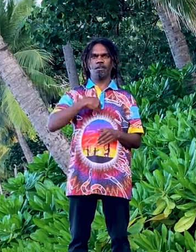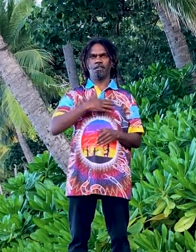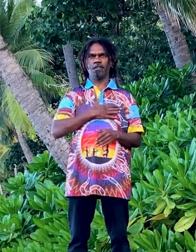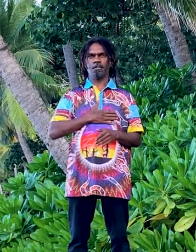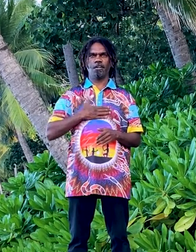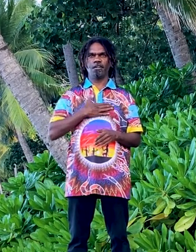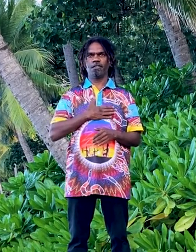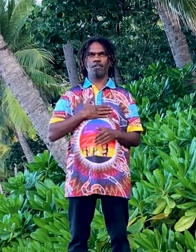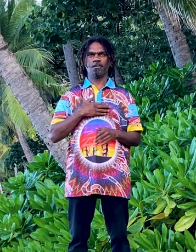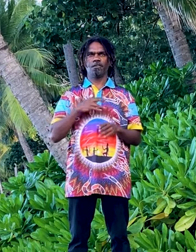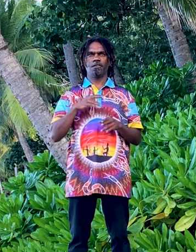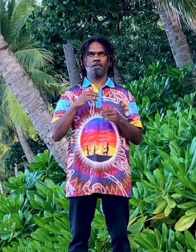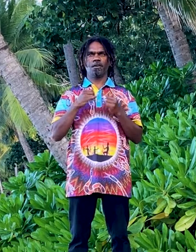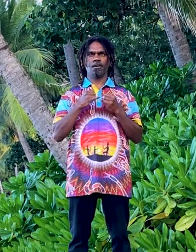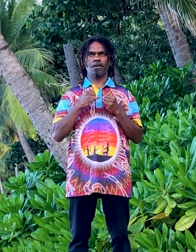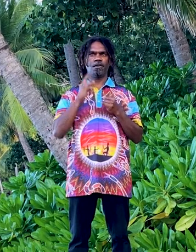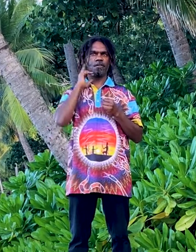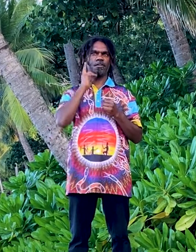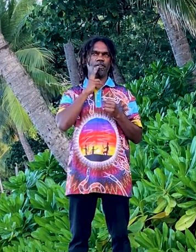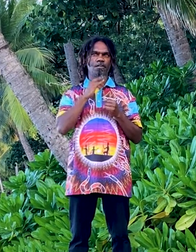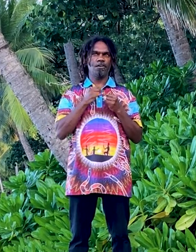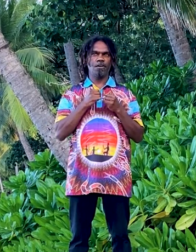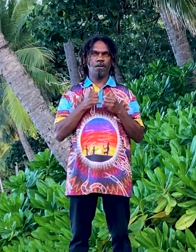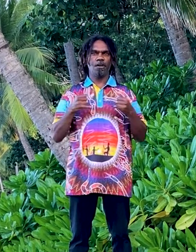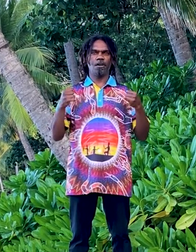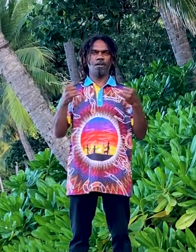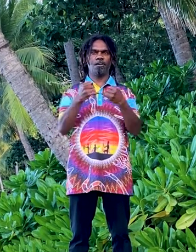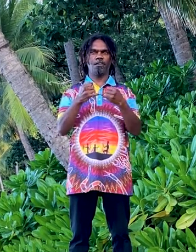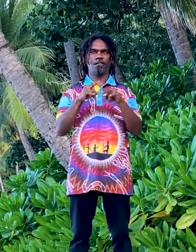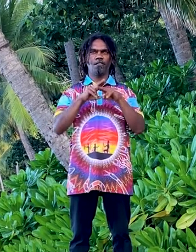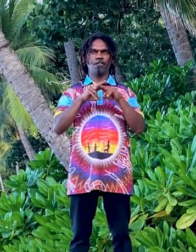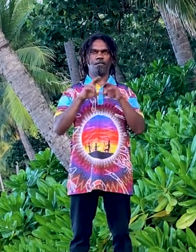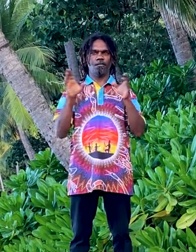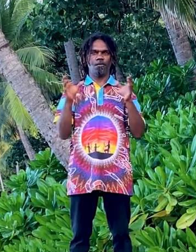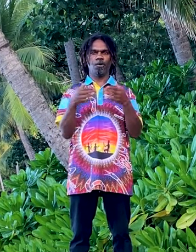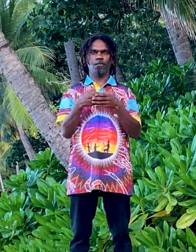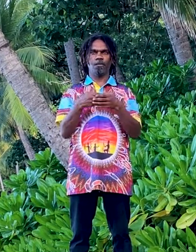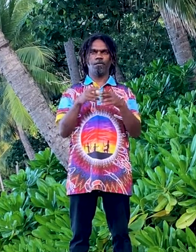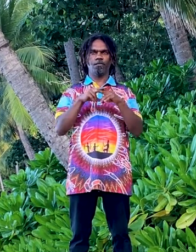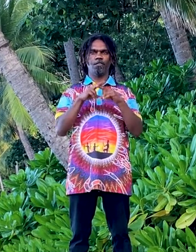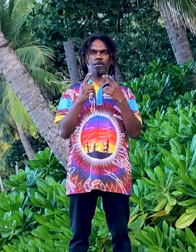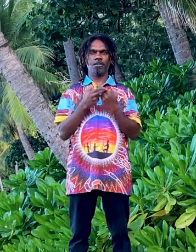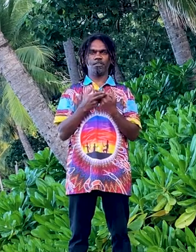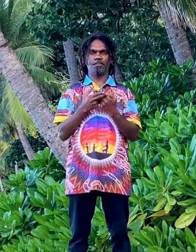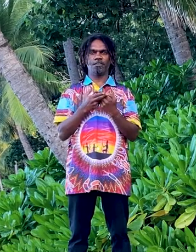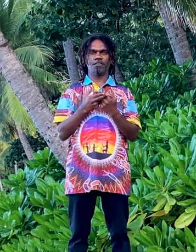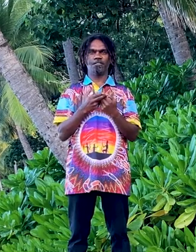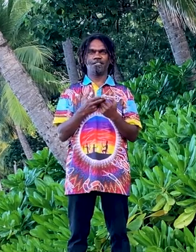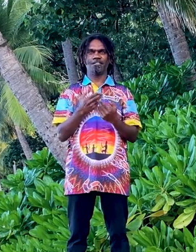and now like being with the Deaf Indigenous mob.